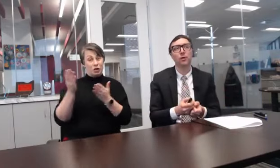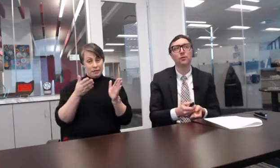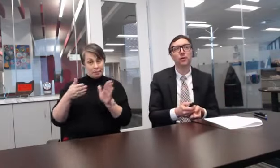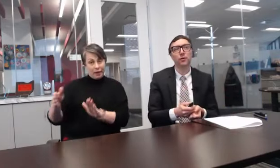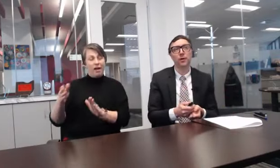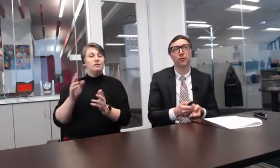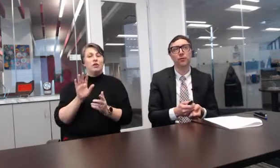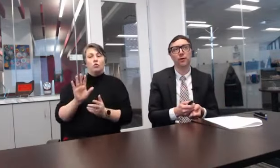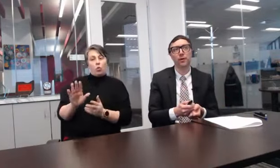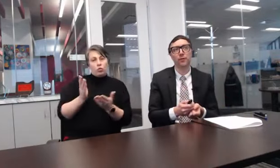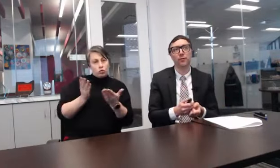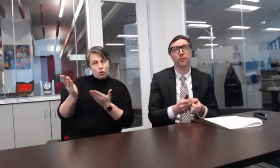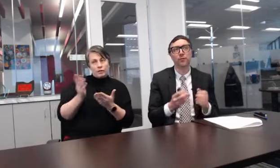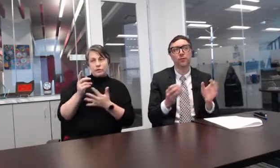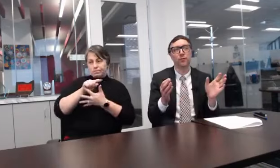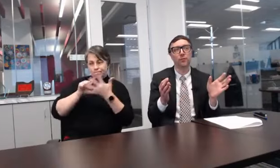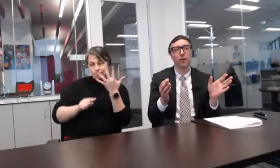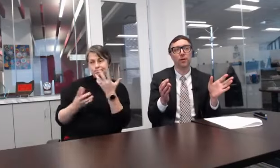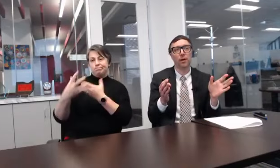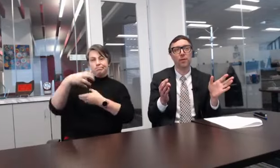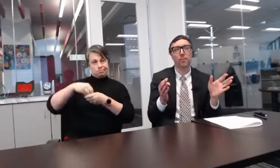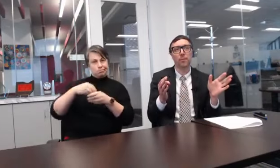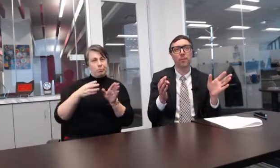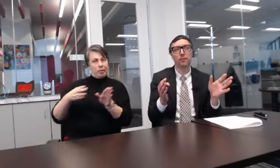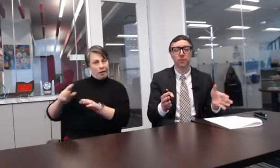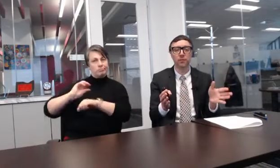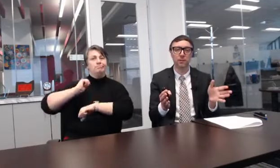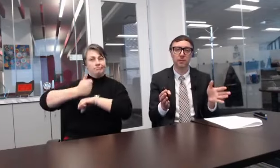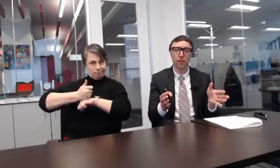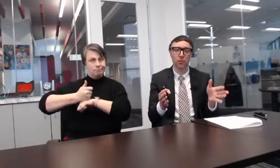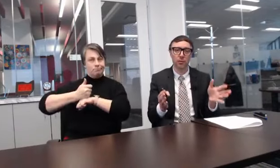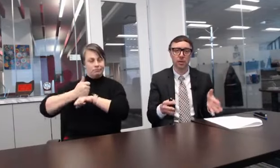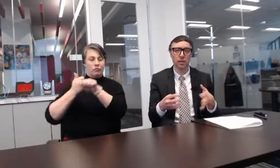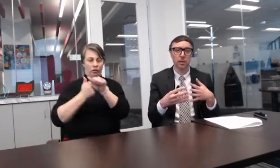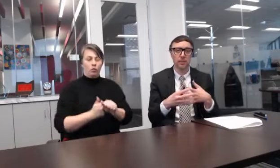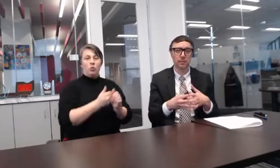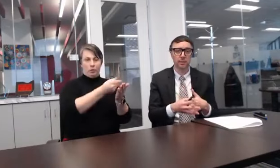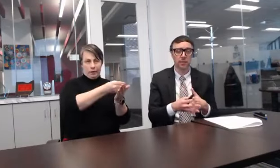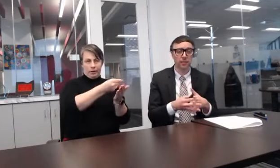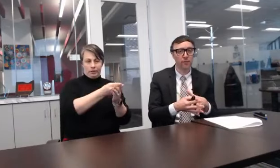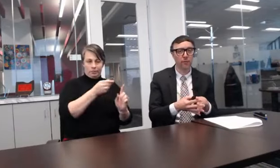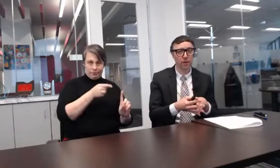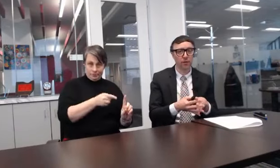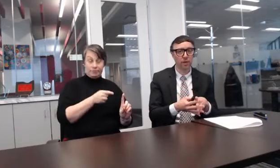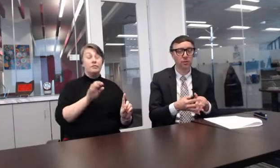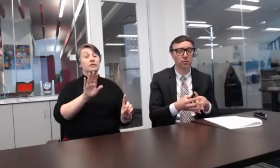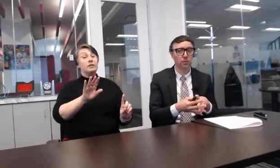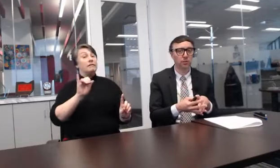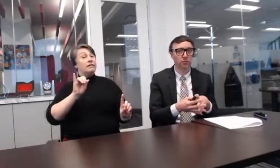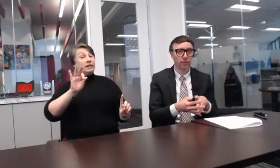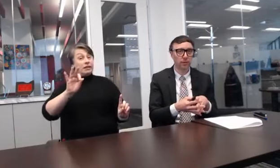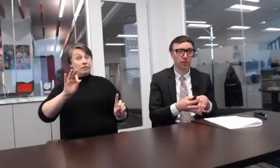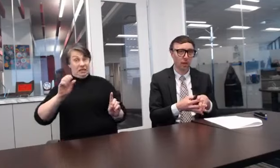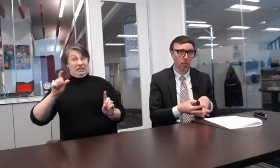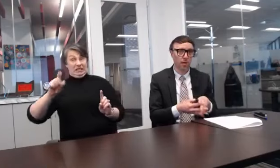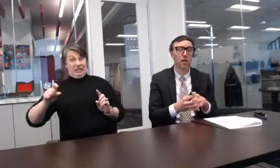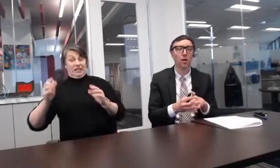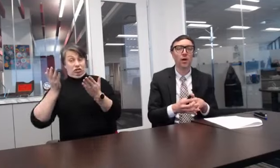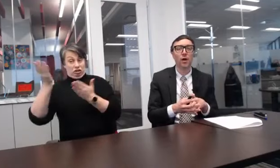So if the services that you need exceed that funding range, which is relatively common,